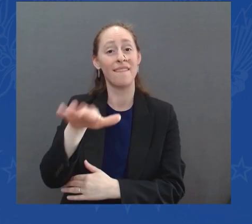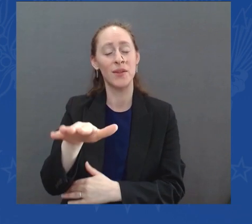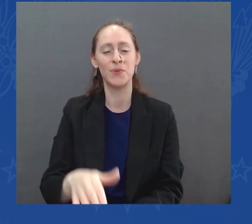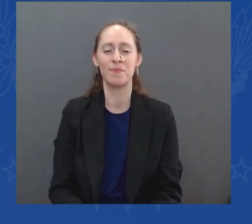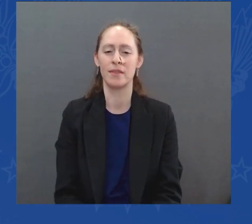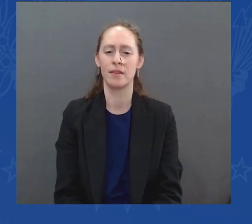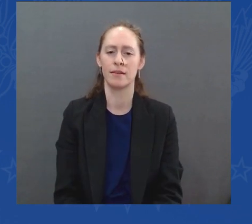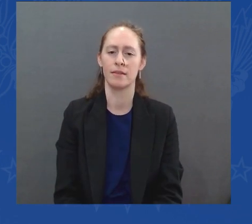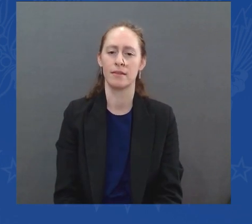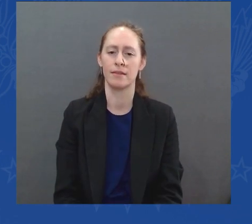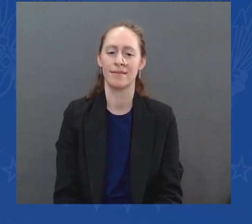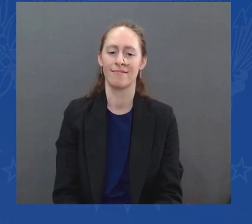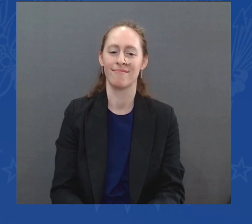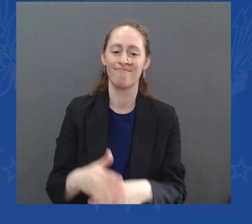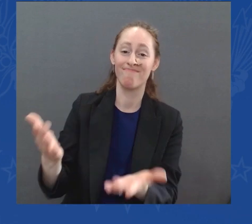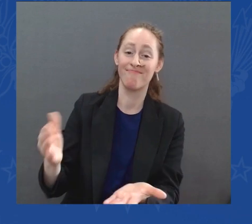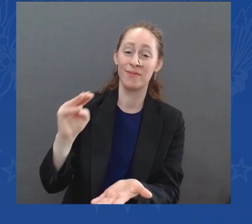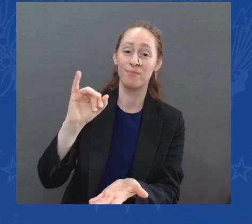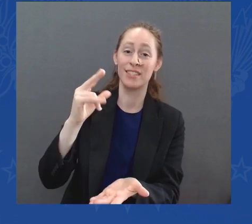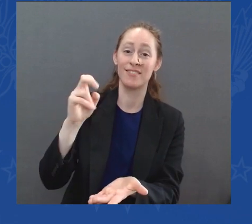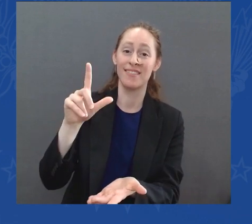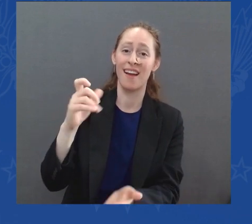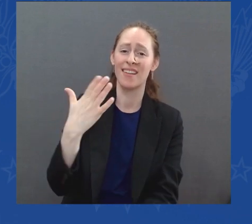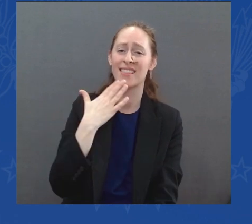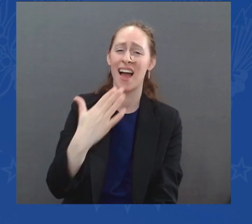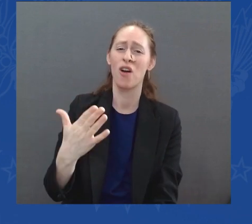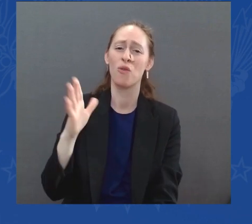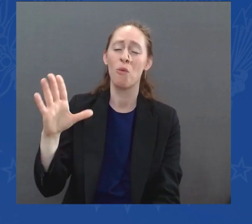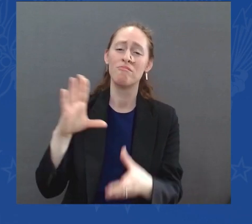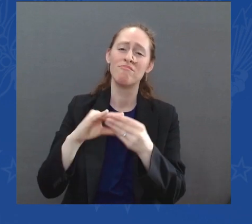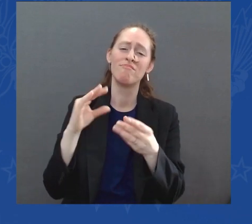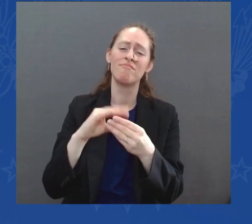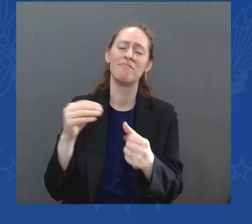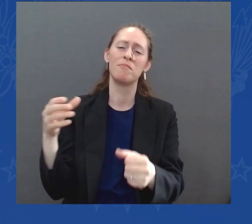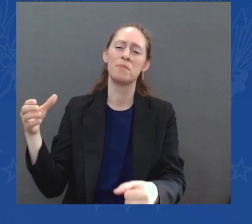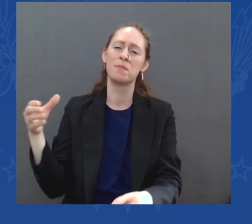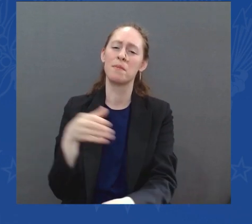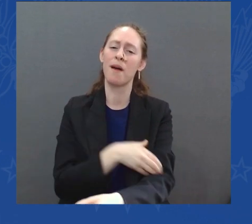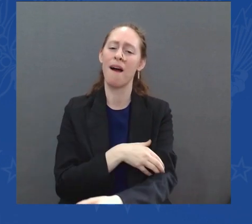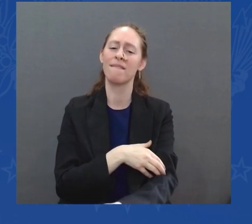I was so glad that we had some time in the Oval Office with the president to talk with you